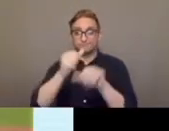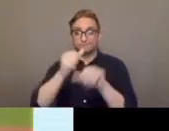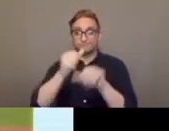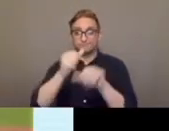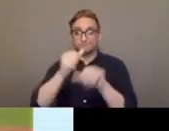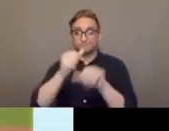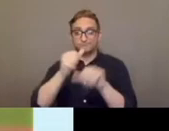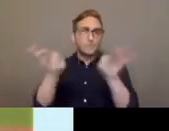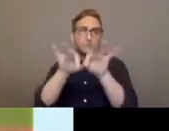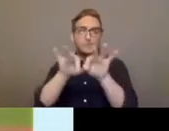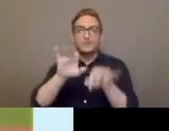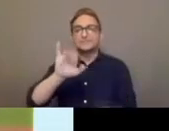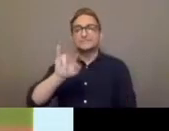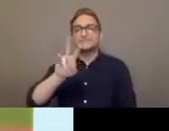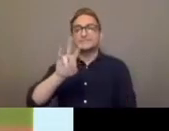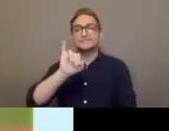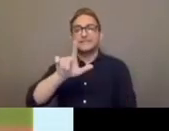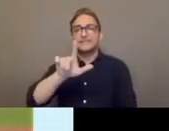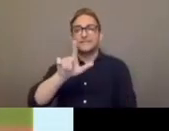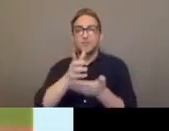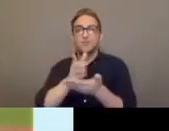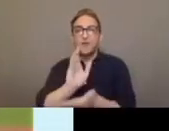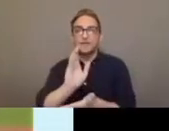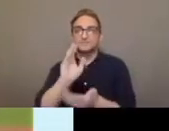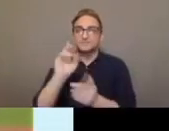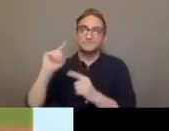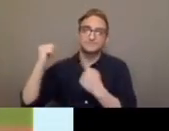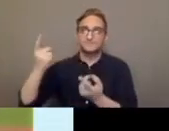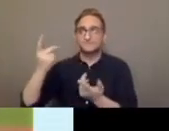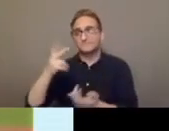to have come down the pike in the last 30 years.